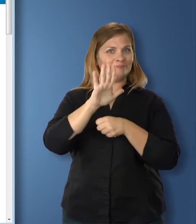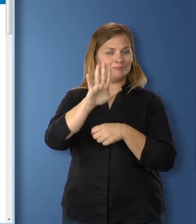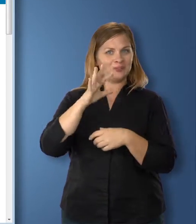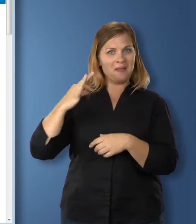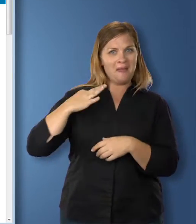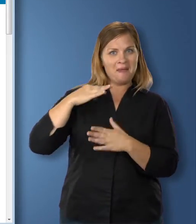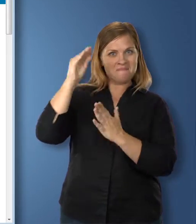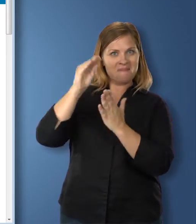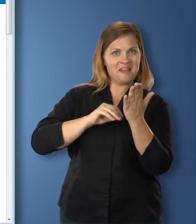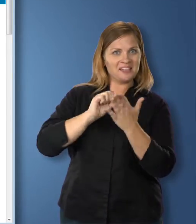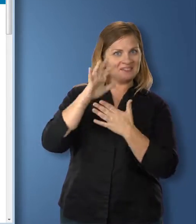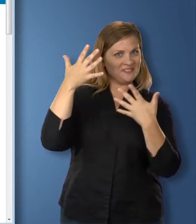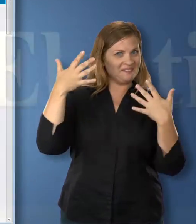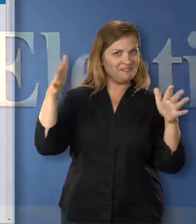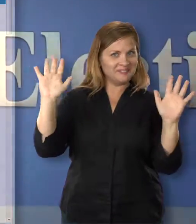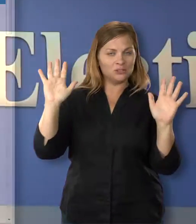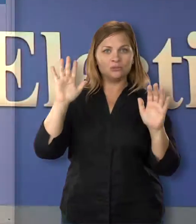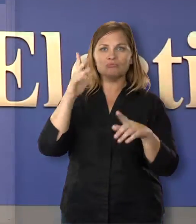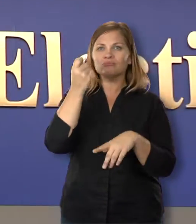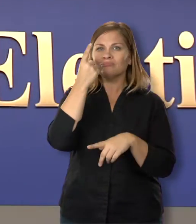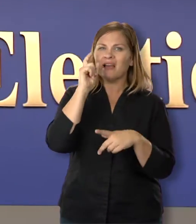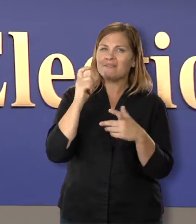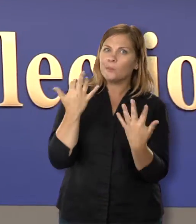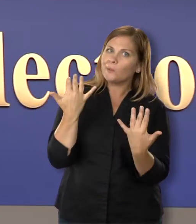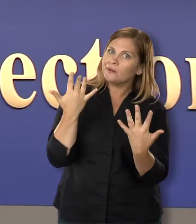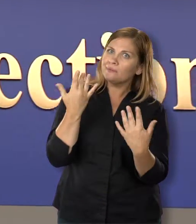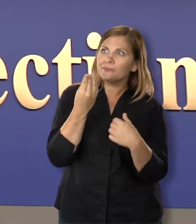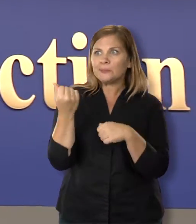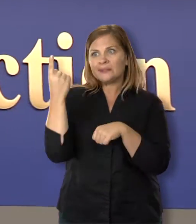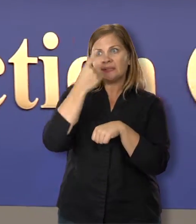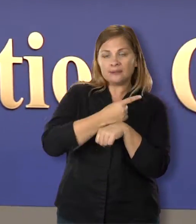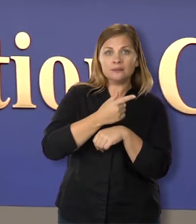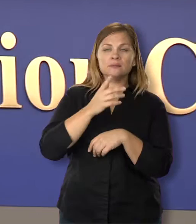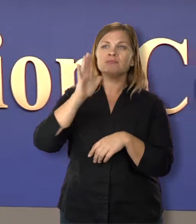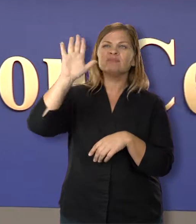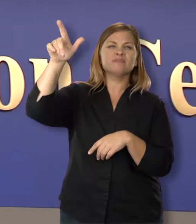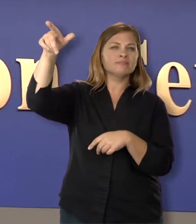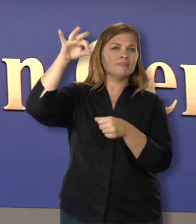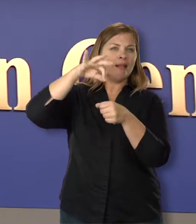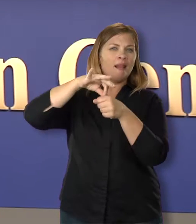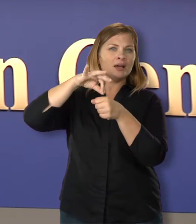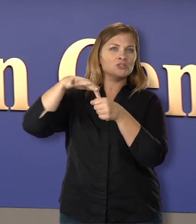Then you will get a Confirmation Screen. It tells you that they have received your application.